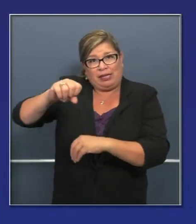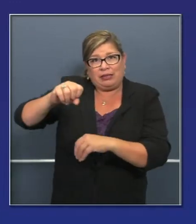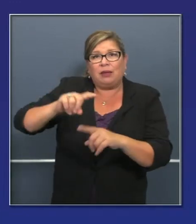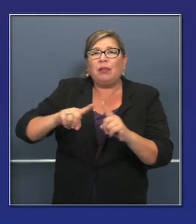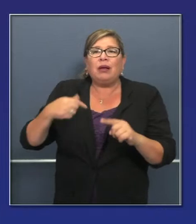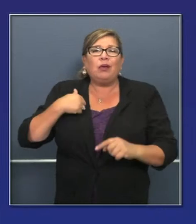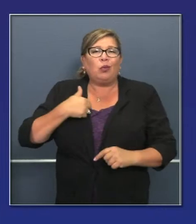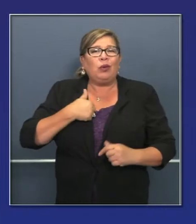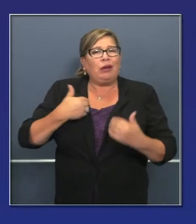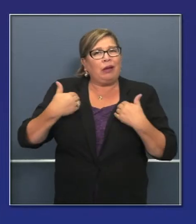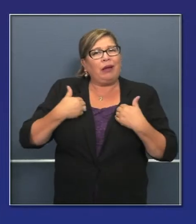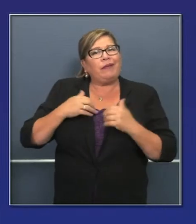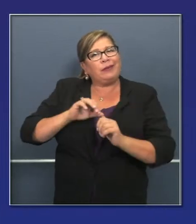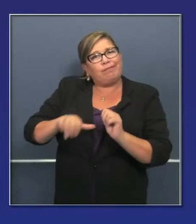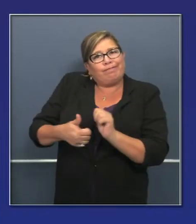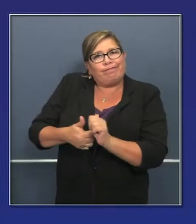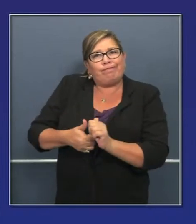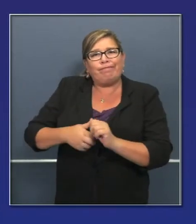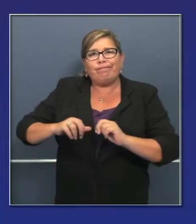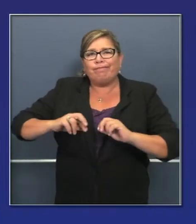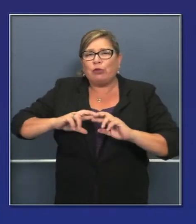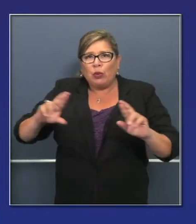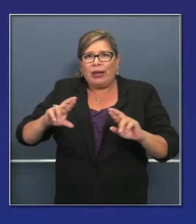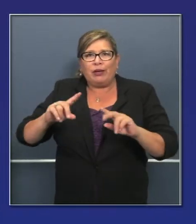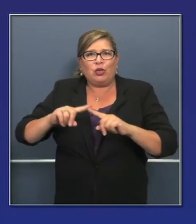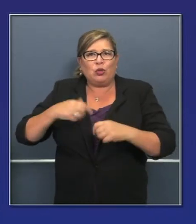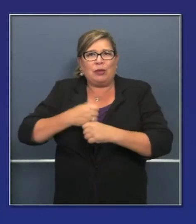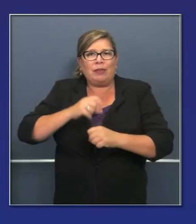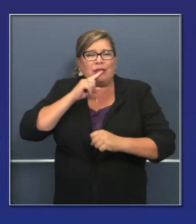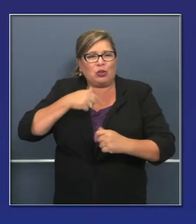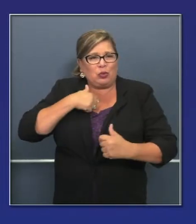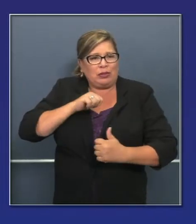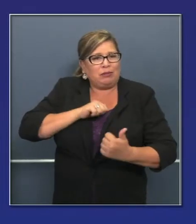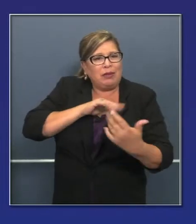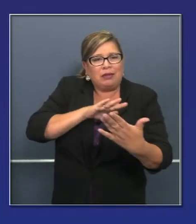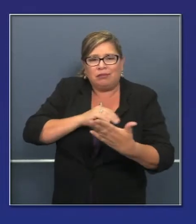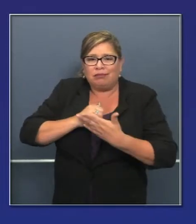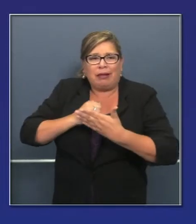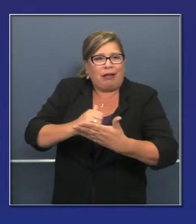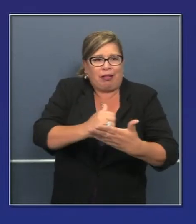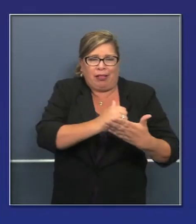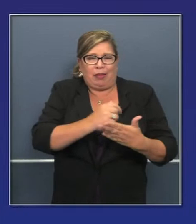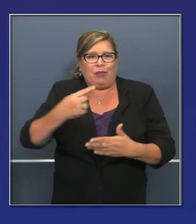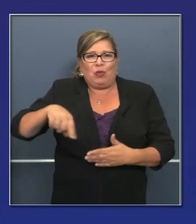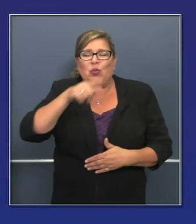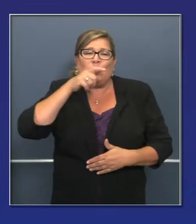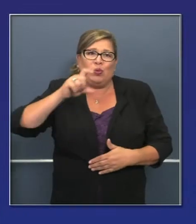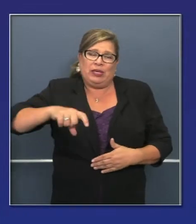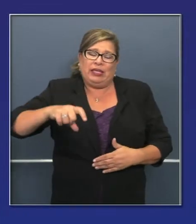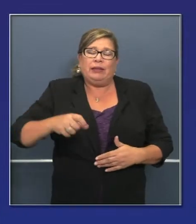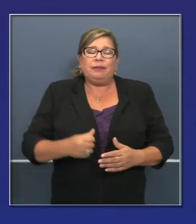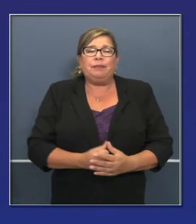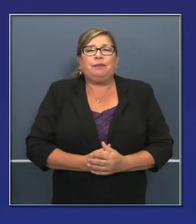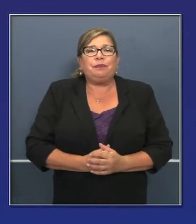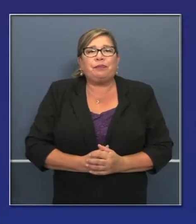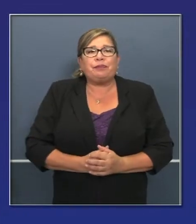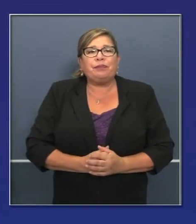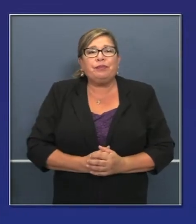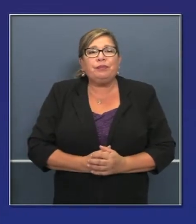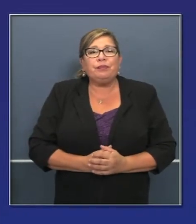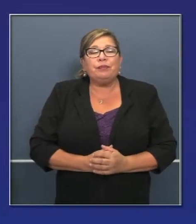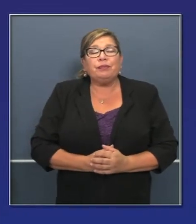run to meet the needs of those most in need in the state of California our contact tracing a